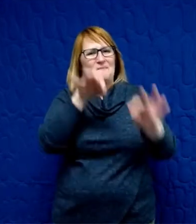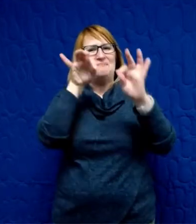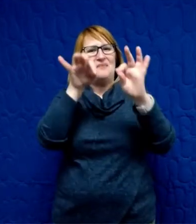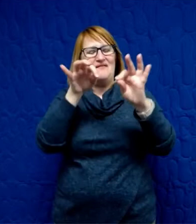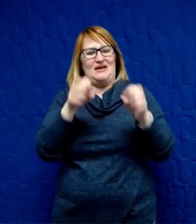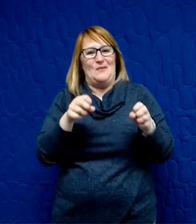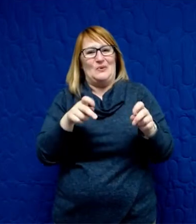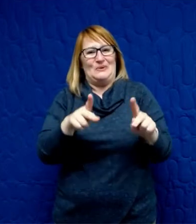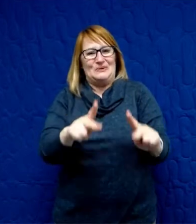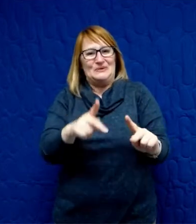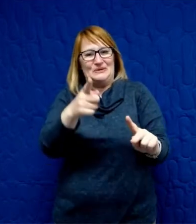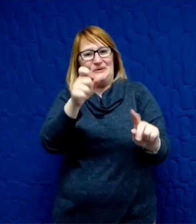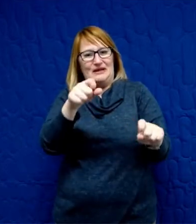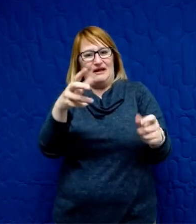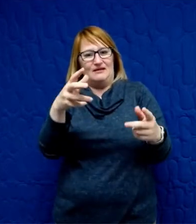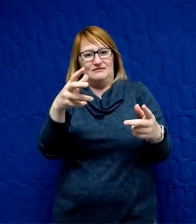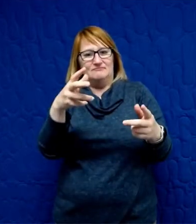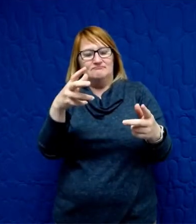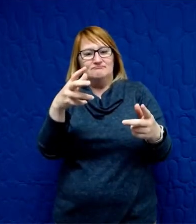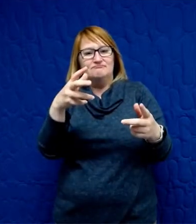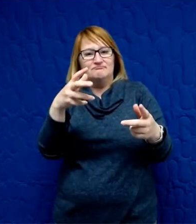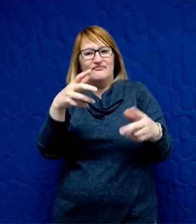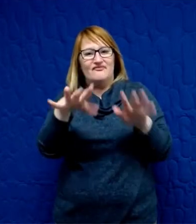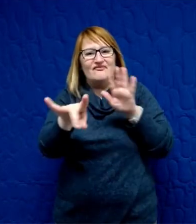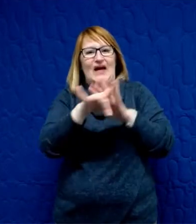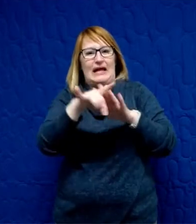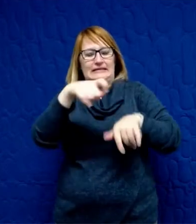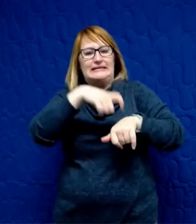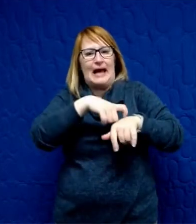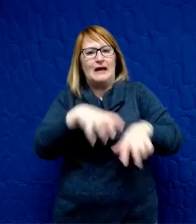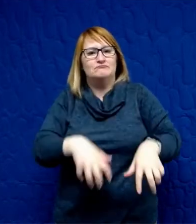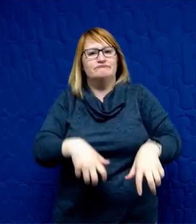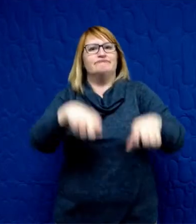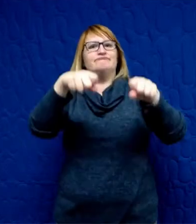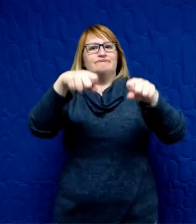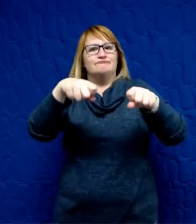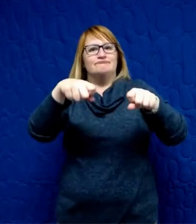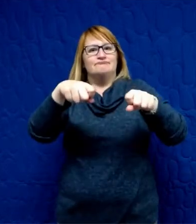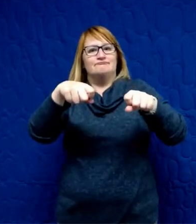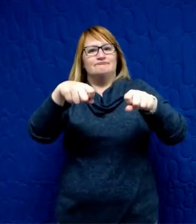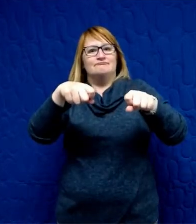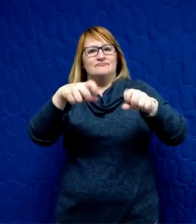opportunity for you to make and really invest in yourself because